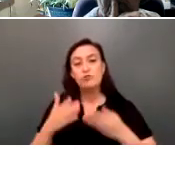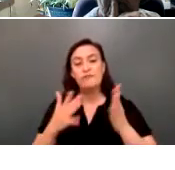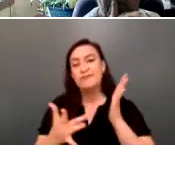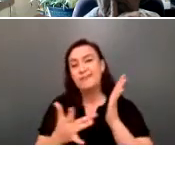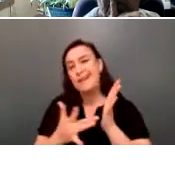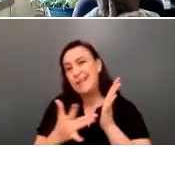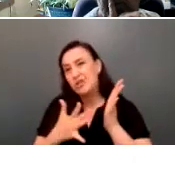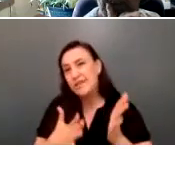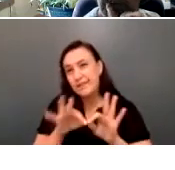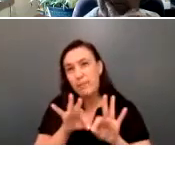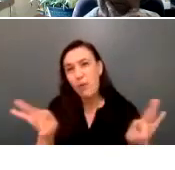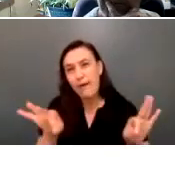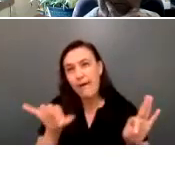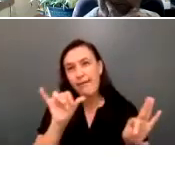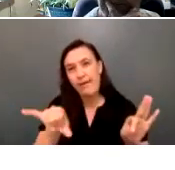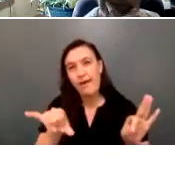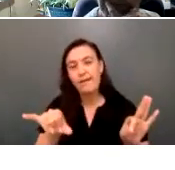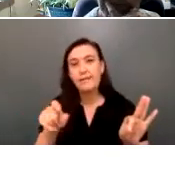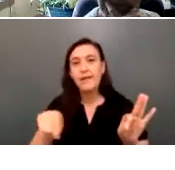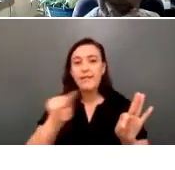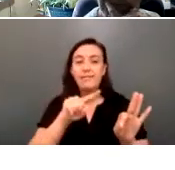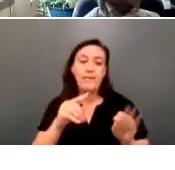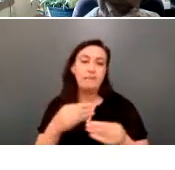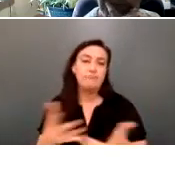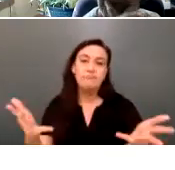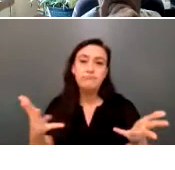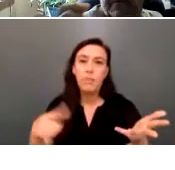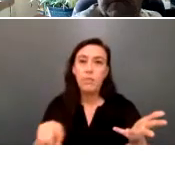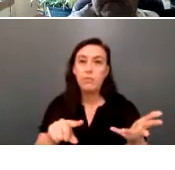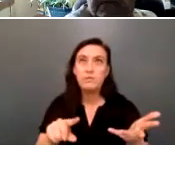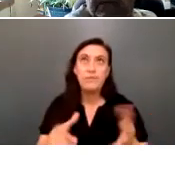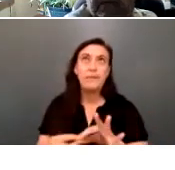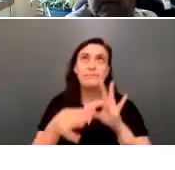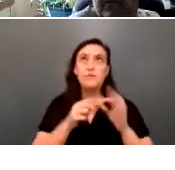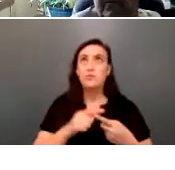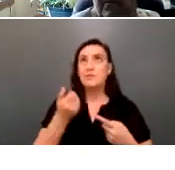Diploma that was issued and this is probably going back to the 1990s or 1980s.